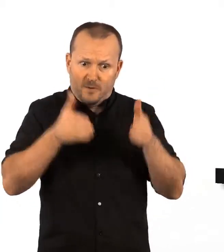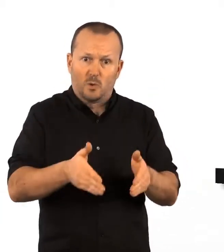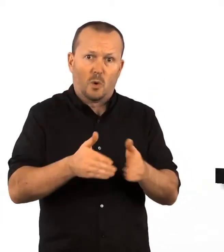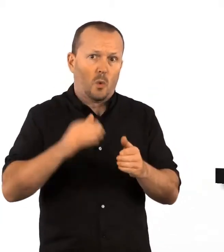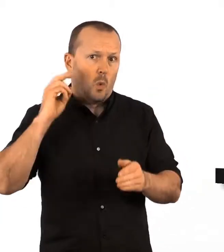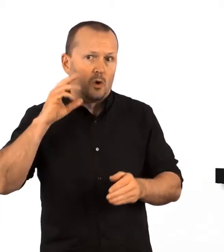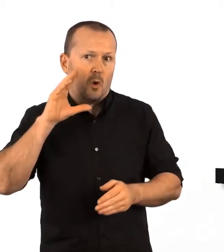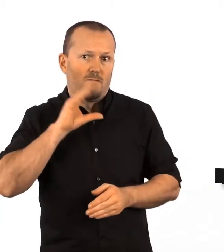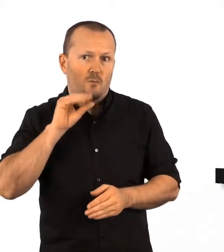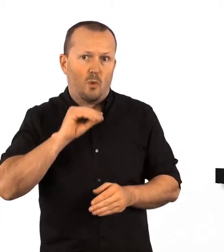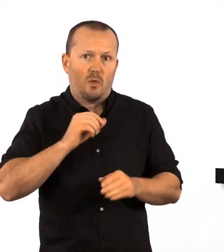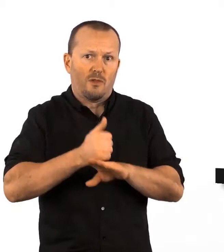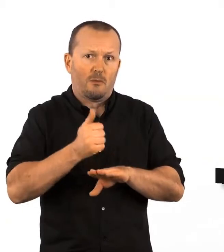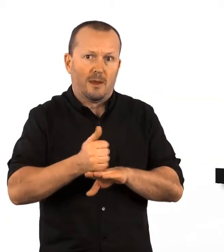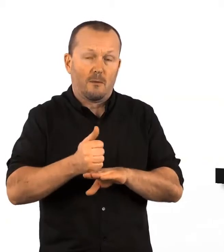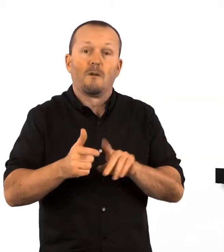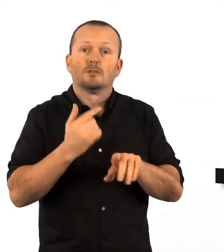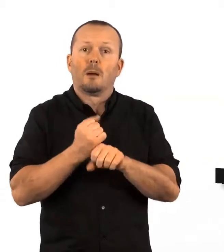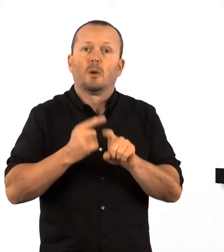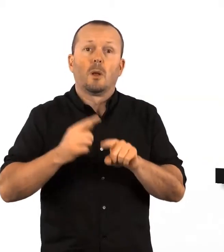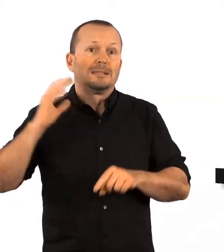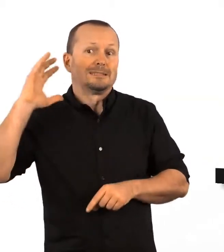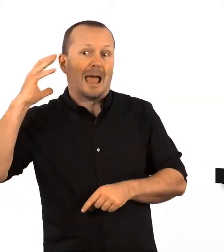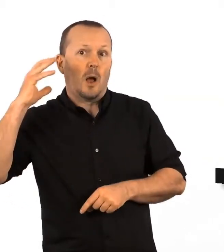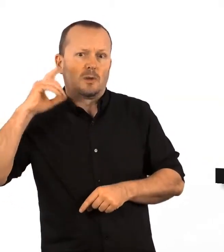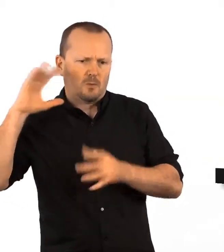So first of all for the children to understand that sound has meaning, another thing that